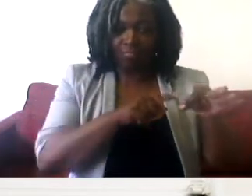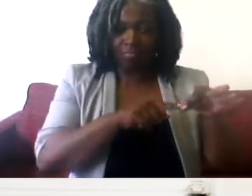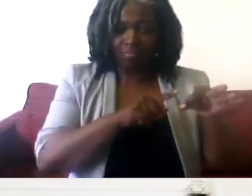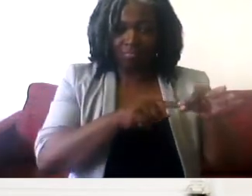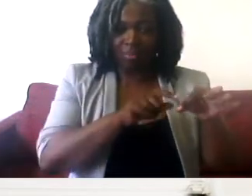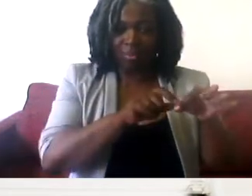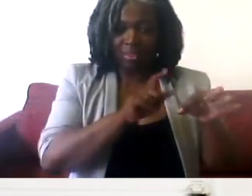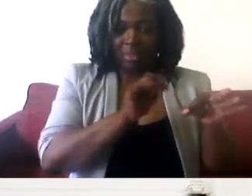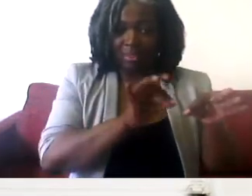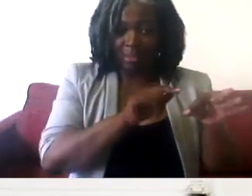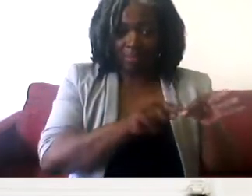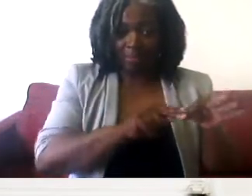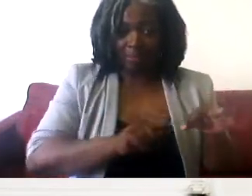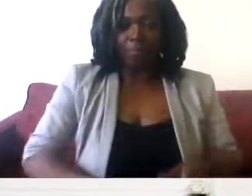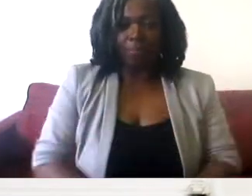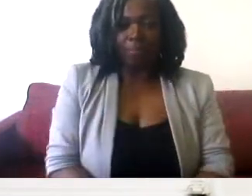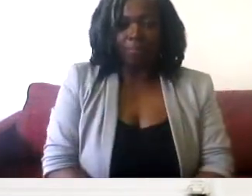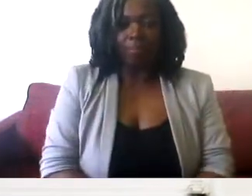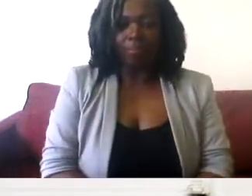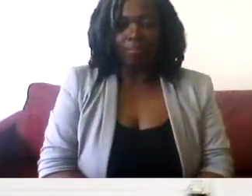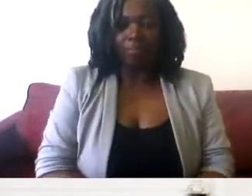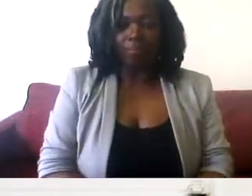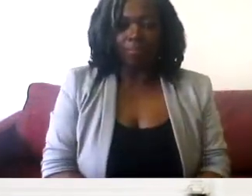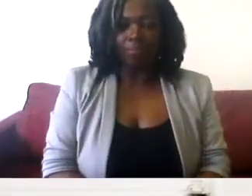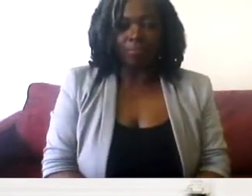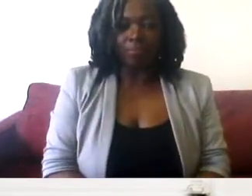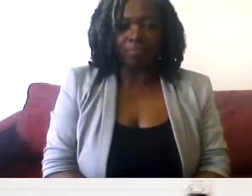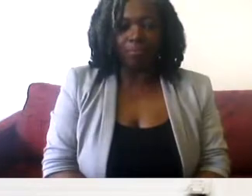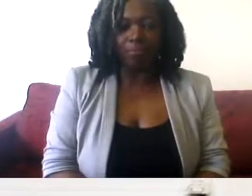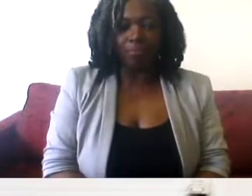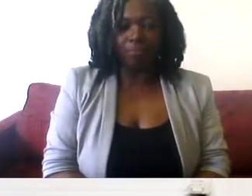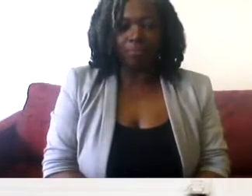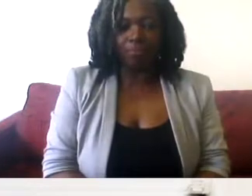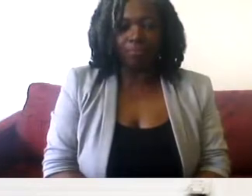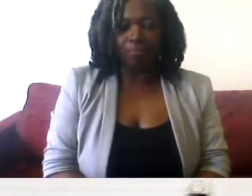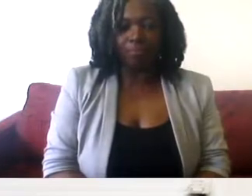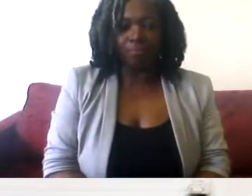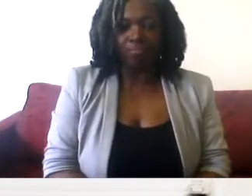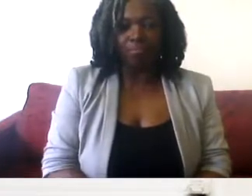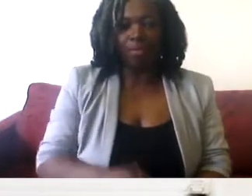keep the index finger and